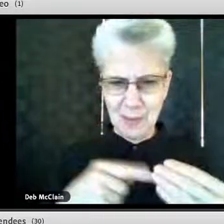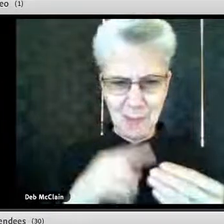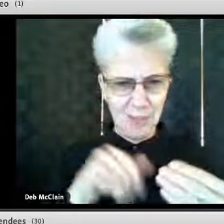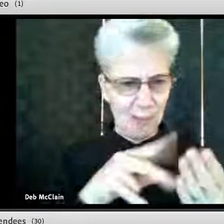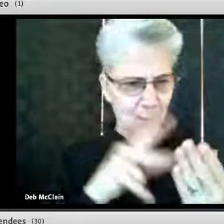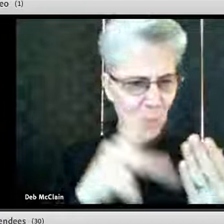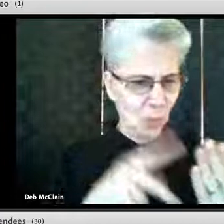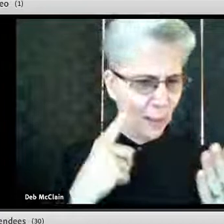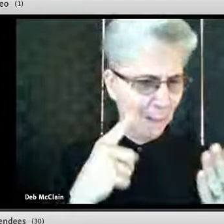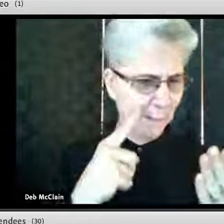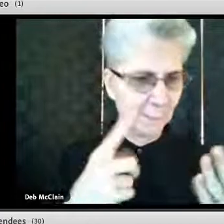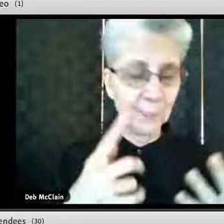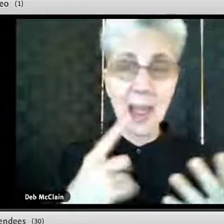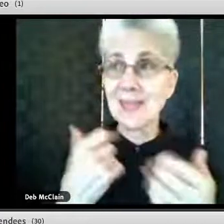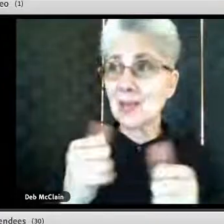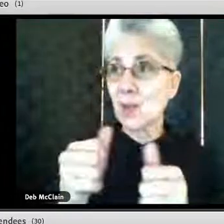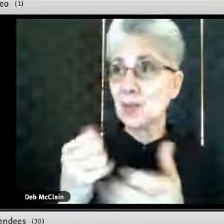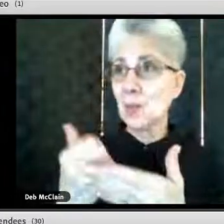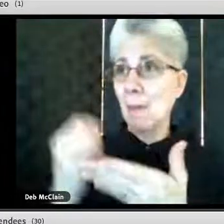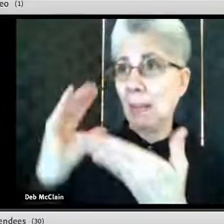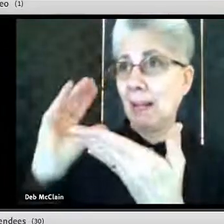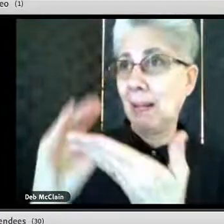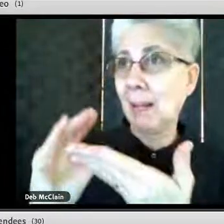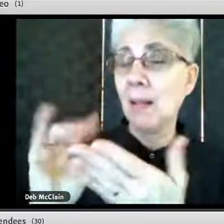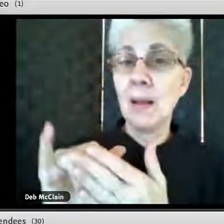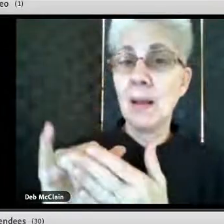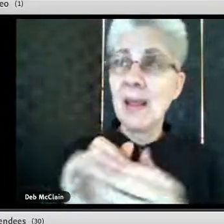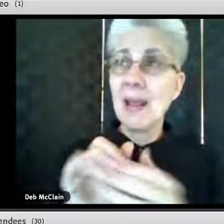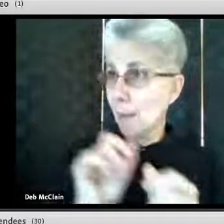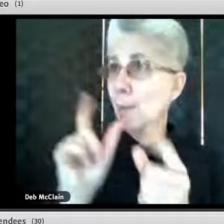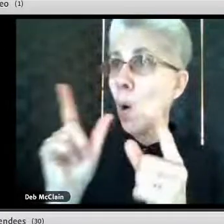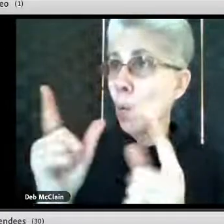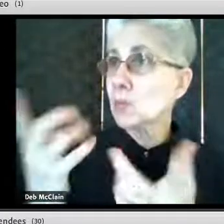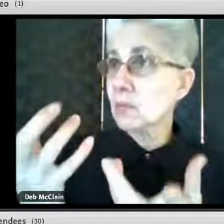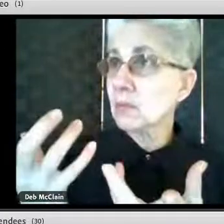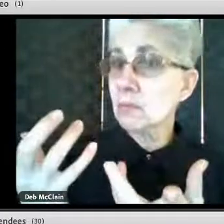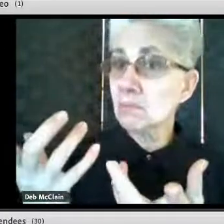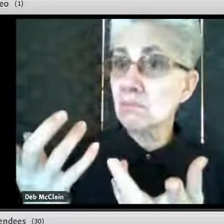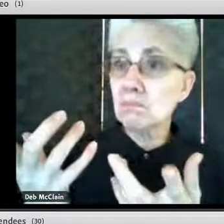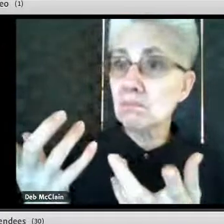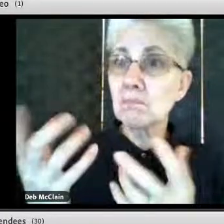and what you can do to eliminate it. If I post...